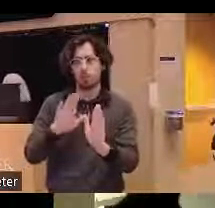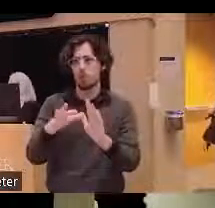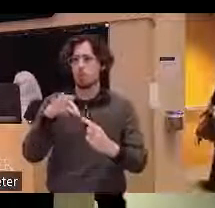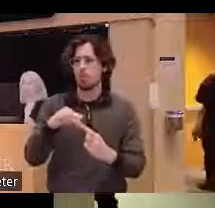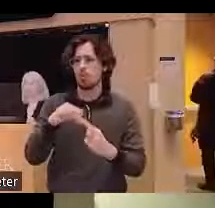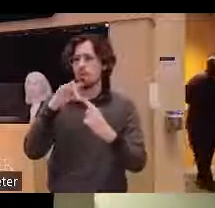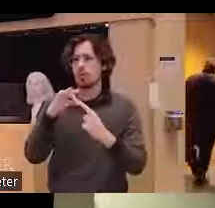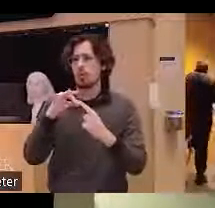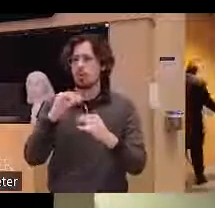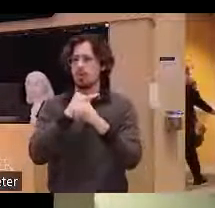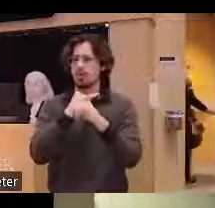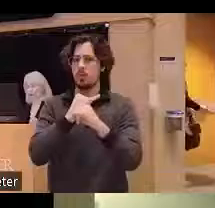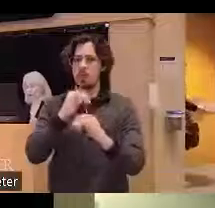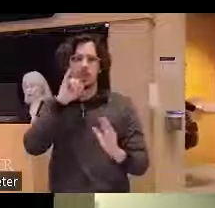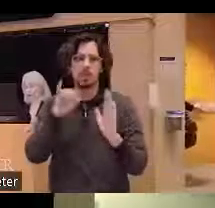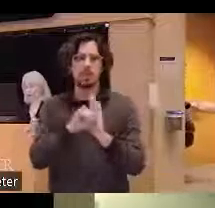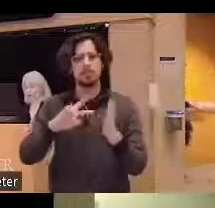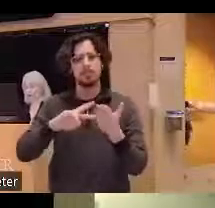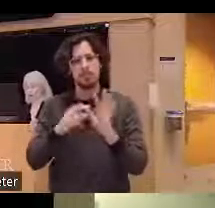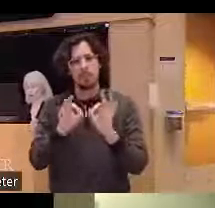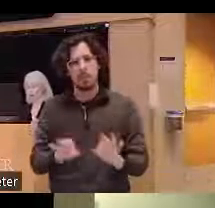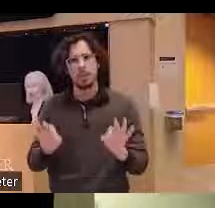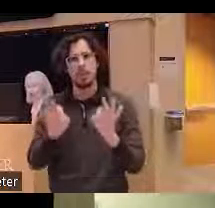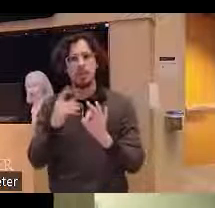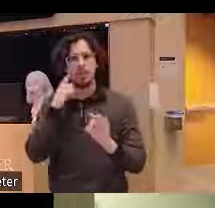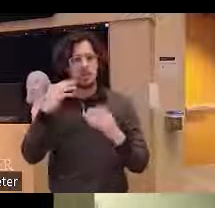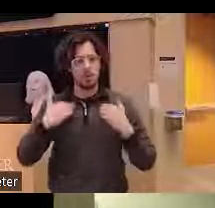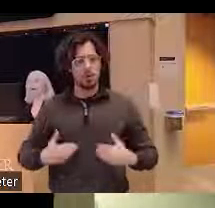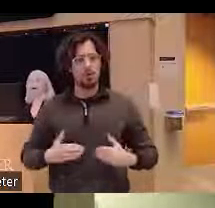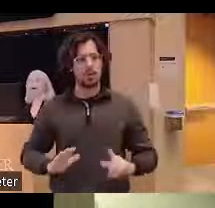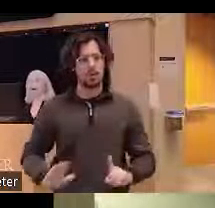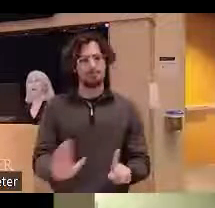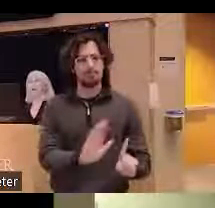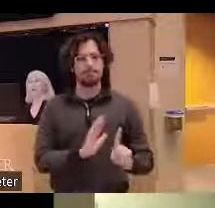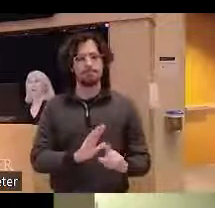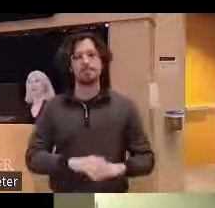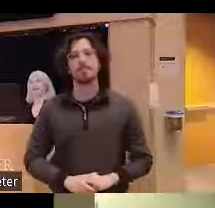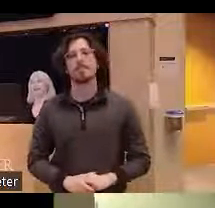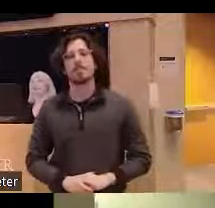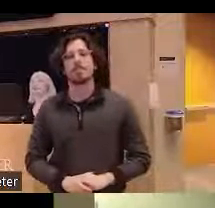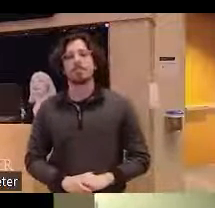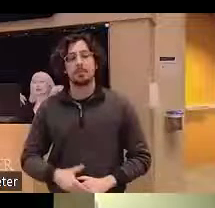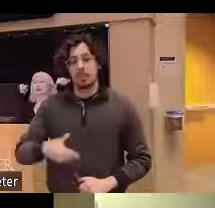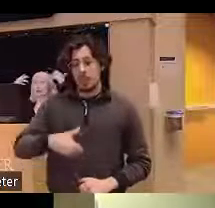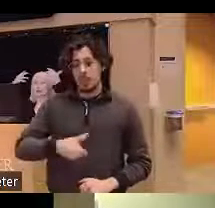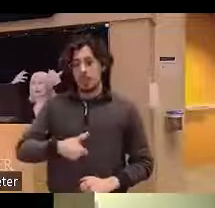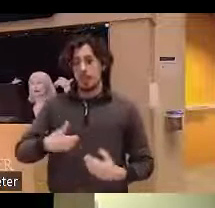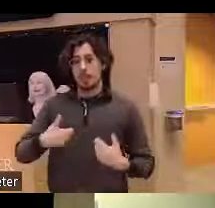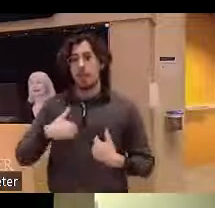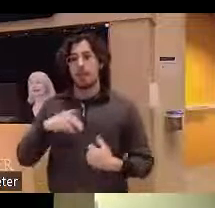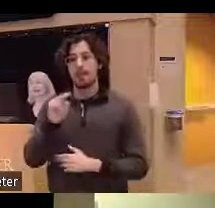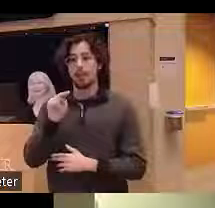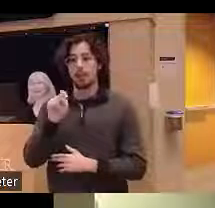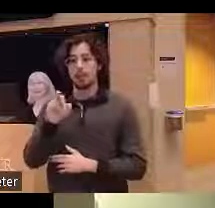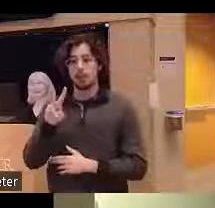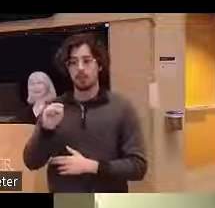very crucial role for the humans um from the gut we have nerves that go to the brain right we have